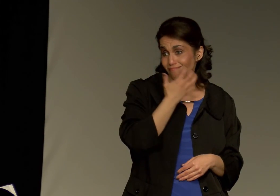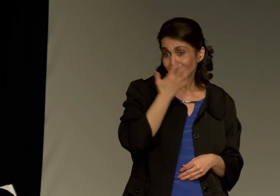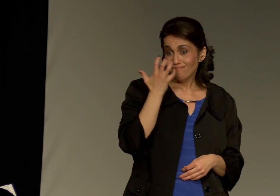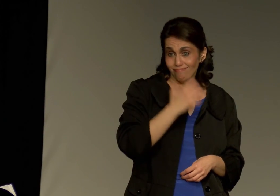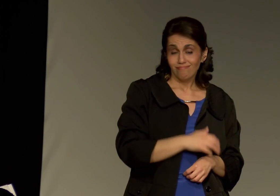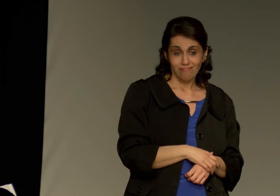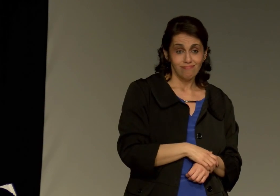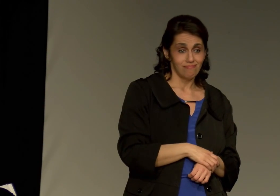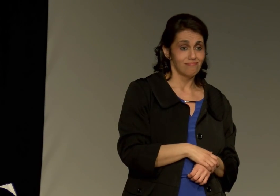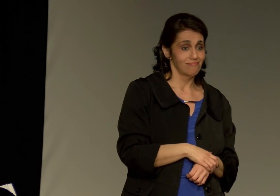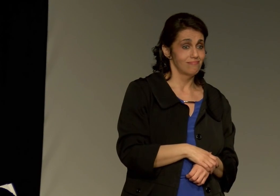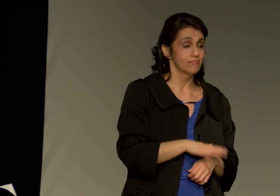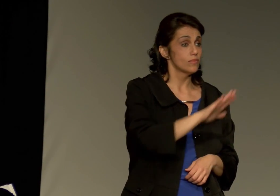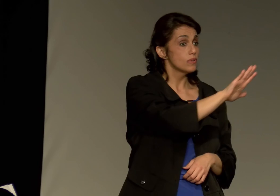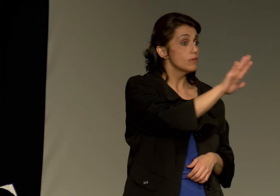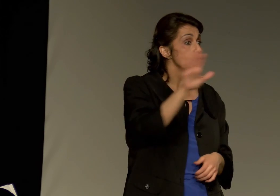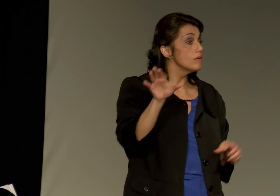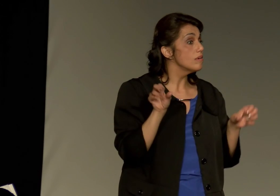That's a lot.